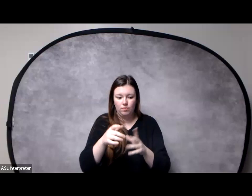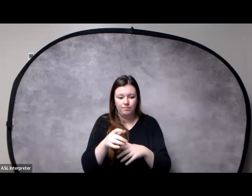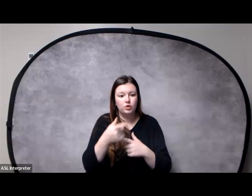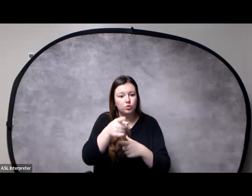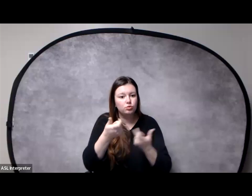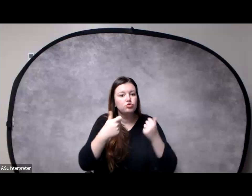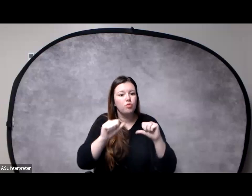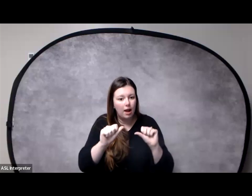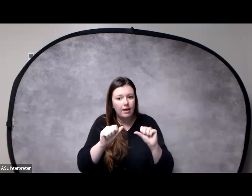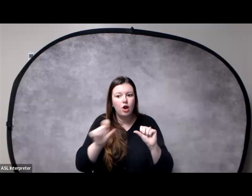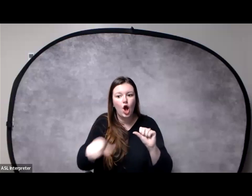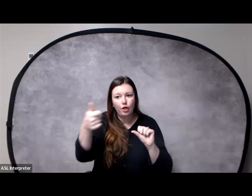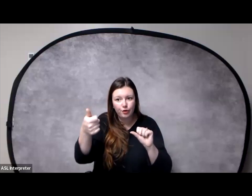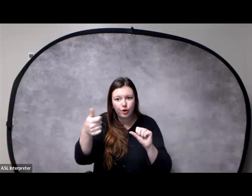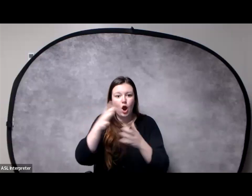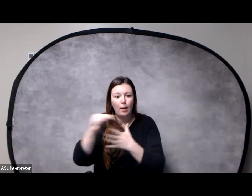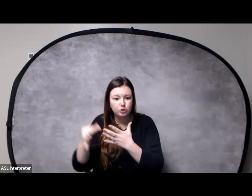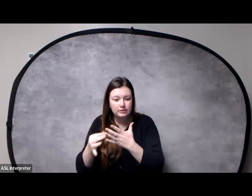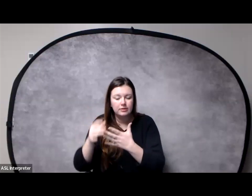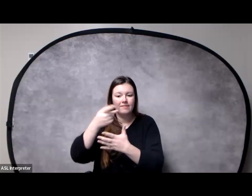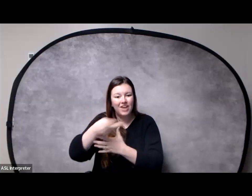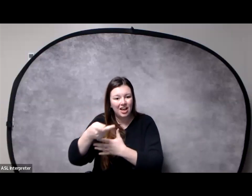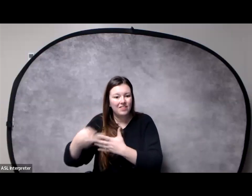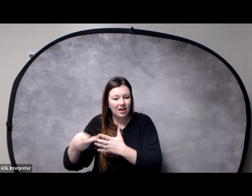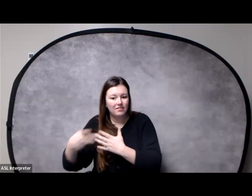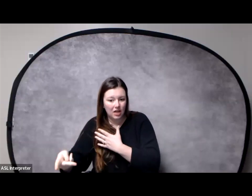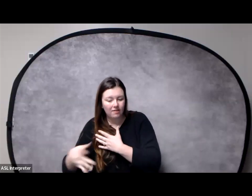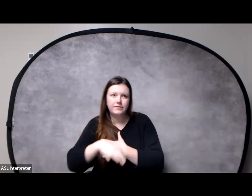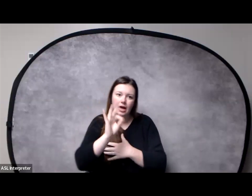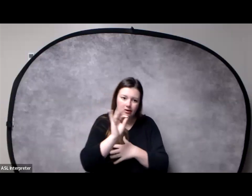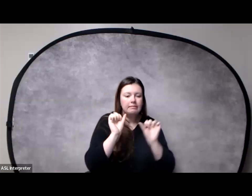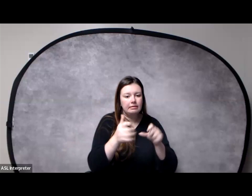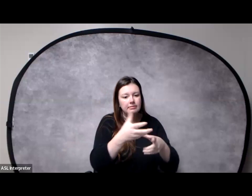allowed to access the medication that your provider has identified as the appropriate one.